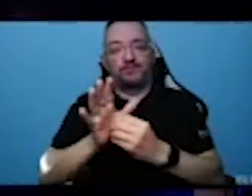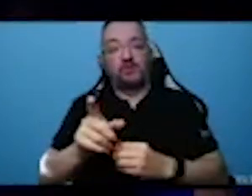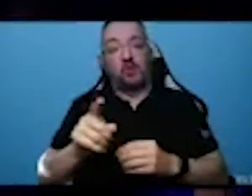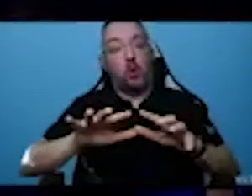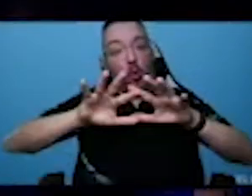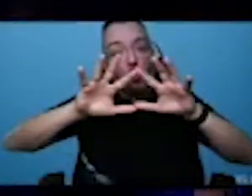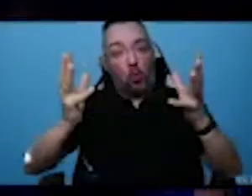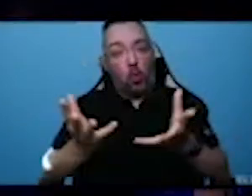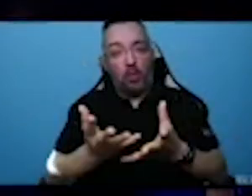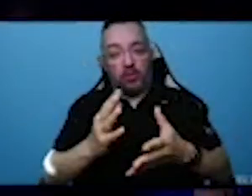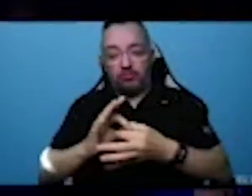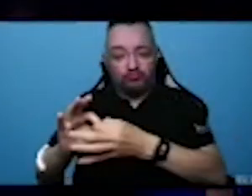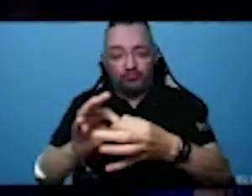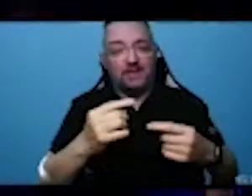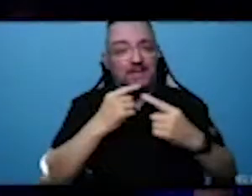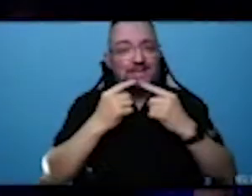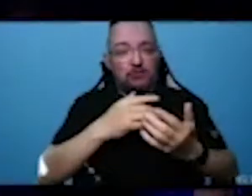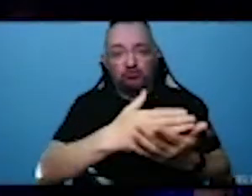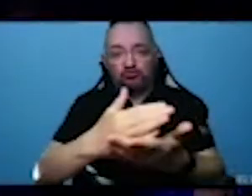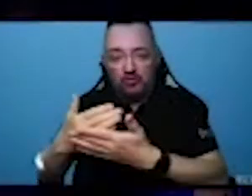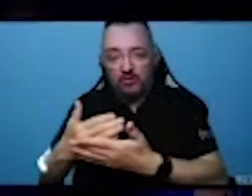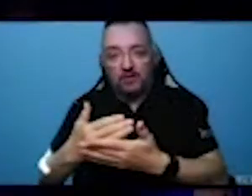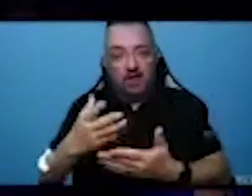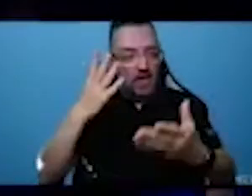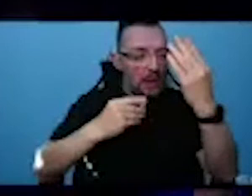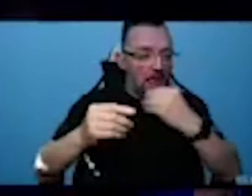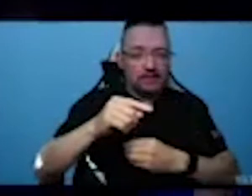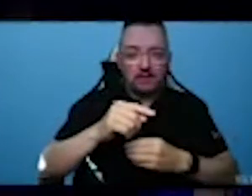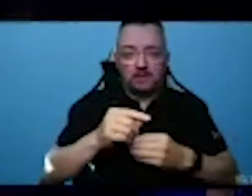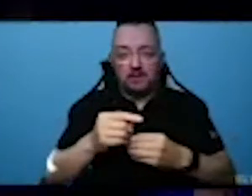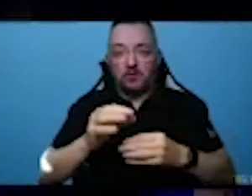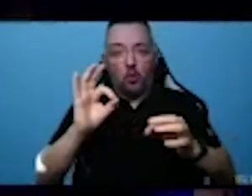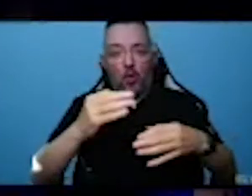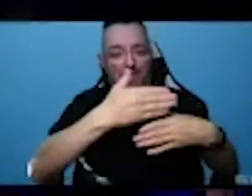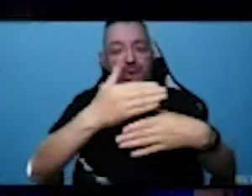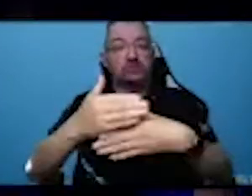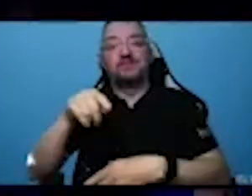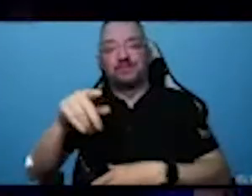learning without borders was a very key and stark message. And I think one that is crucial for